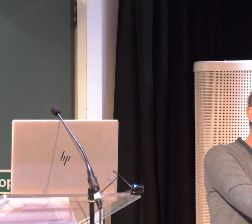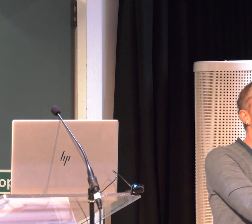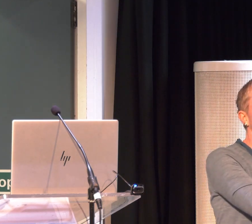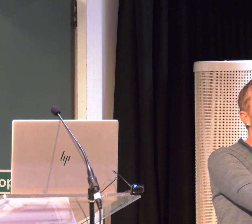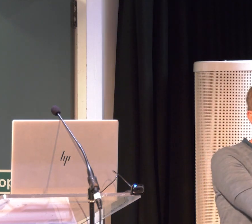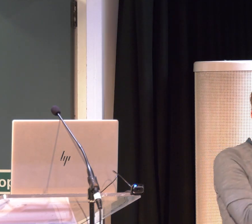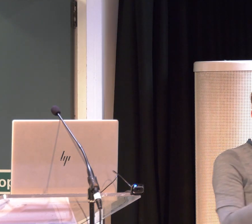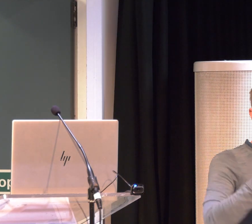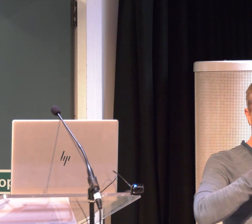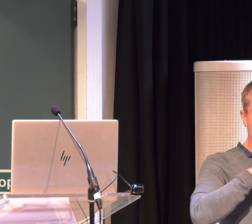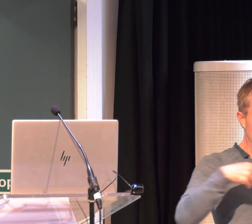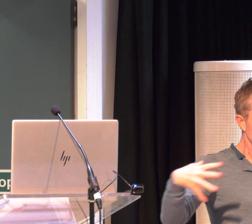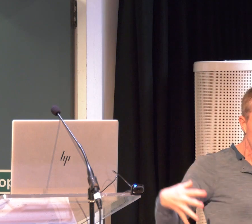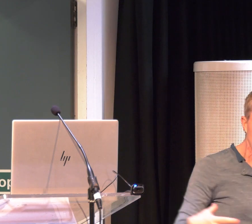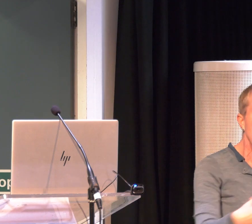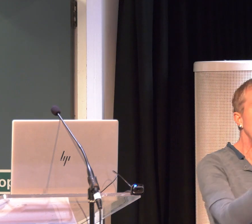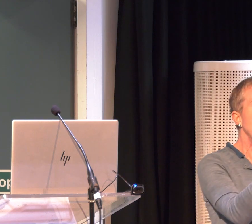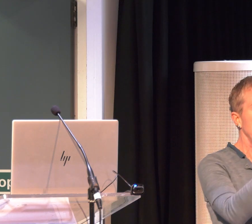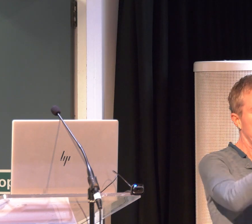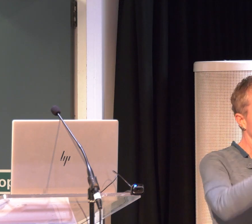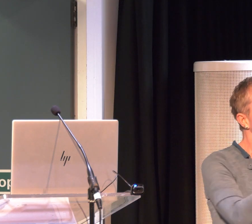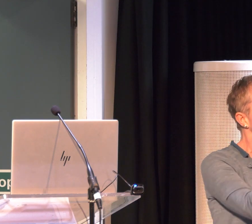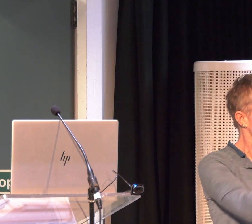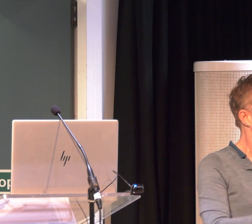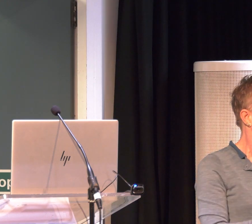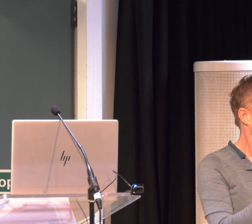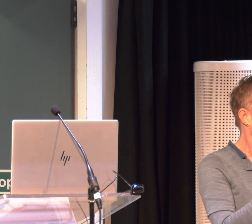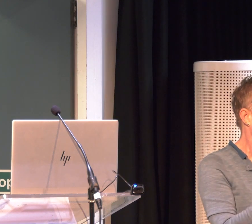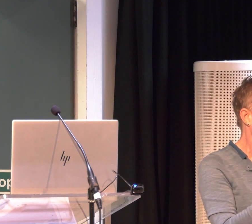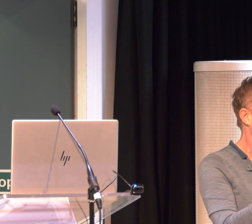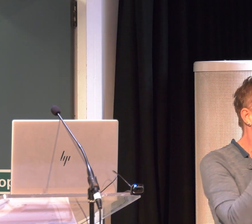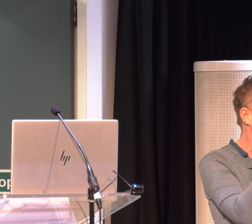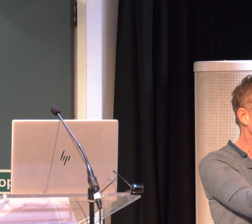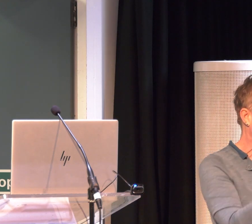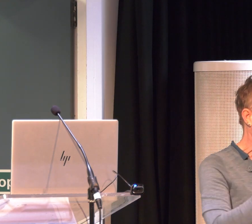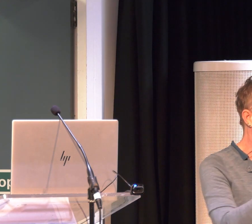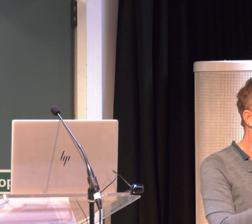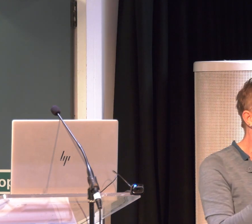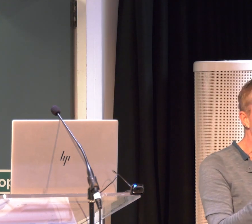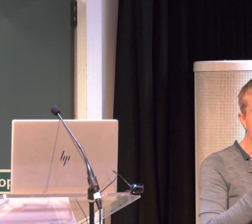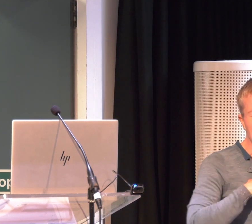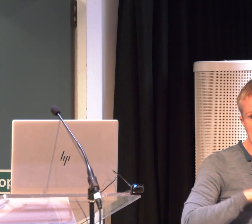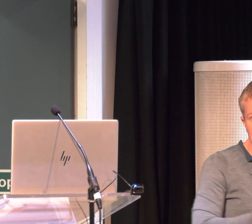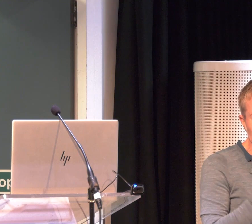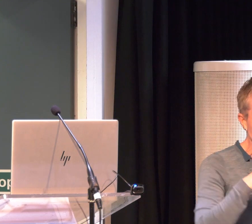all of this coming together very nicely in the SENsory Atelier programme, and I'm delighted to be here, and I'm absolutely pleased that you are all here,